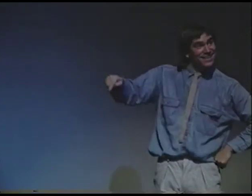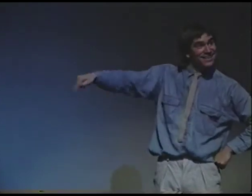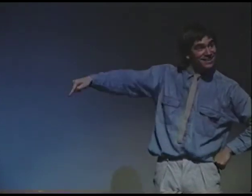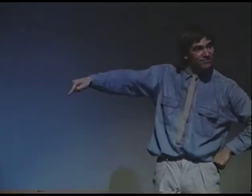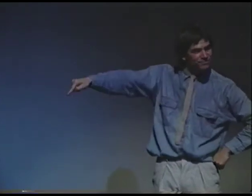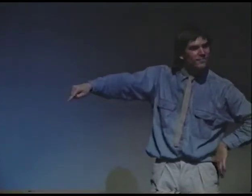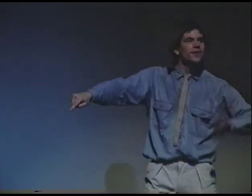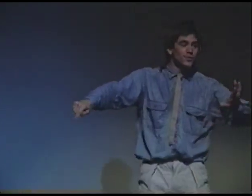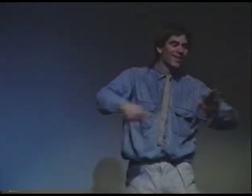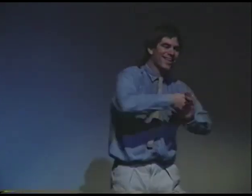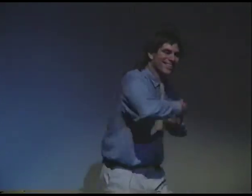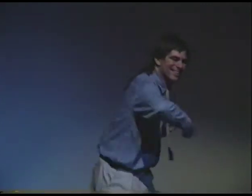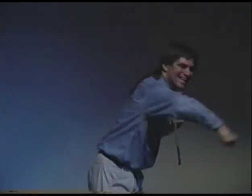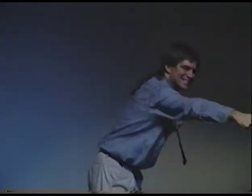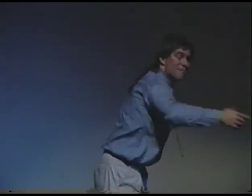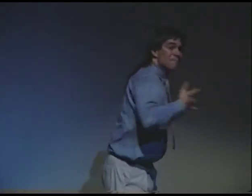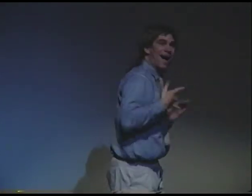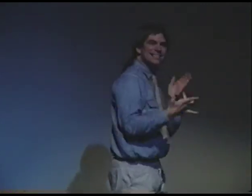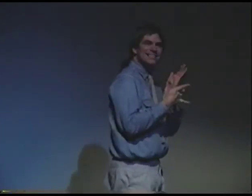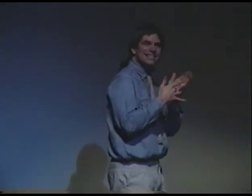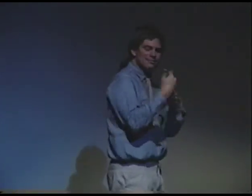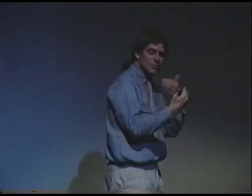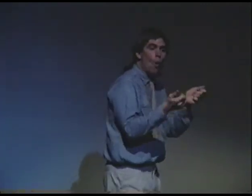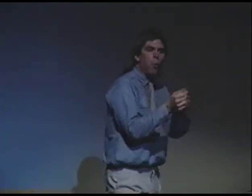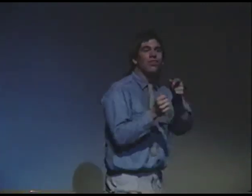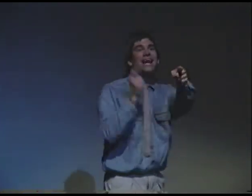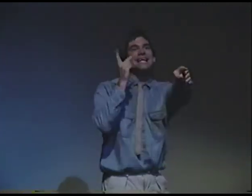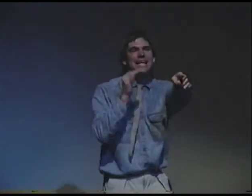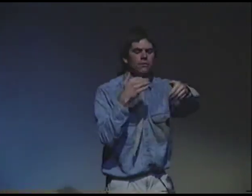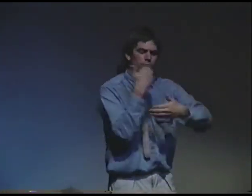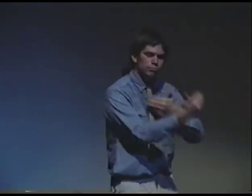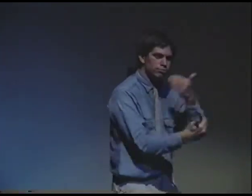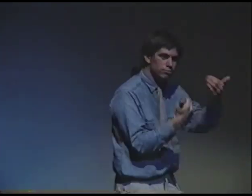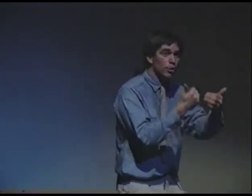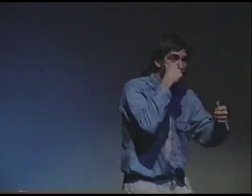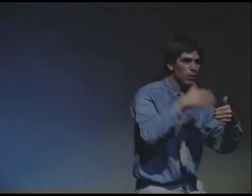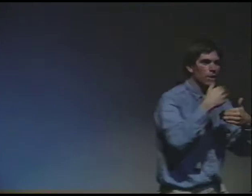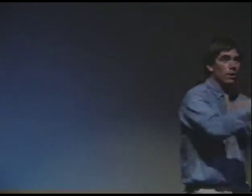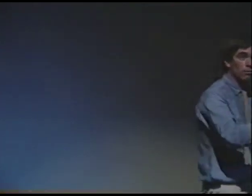It described the details, and so those techniques